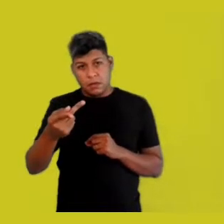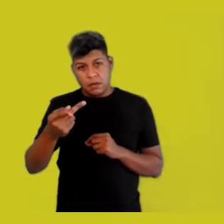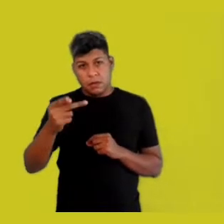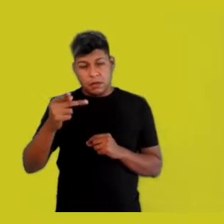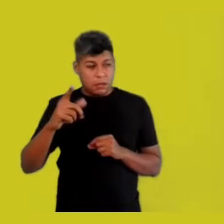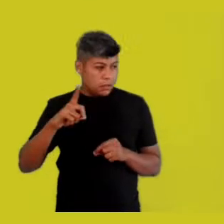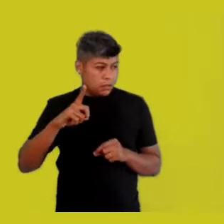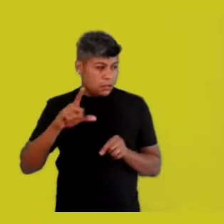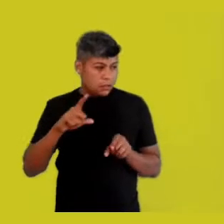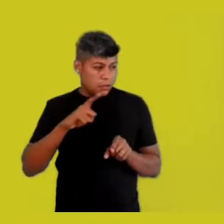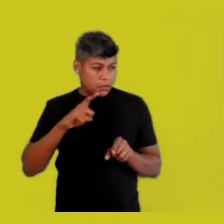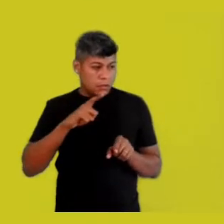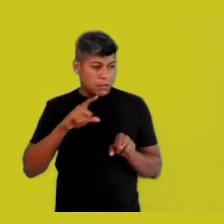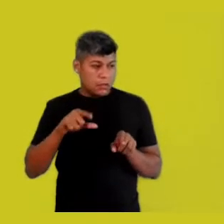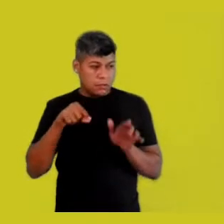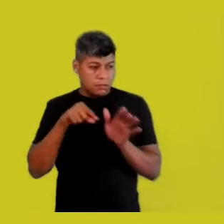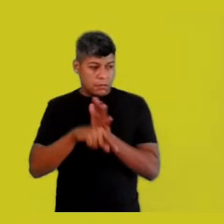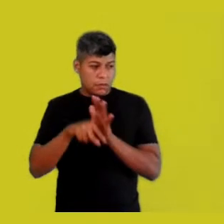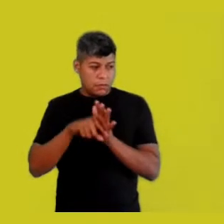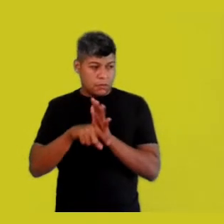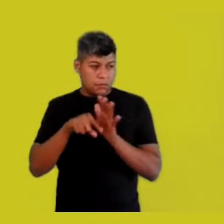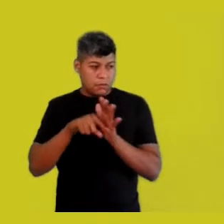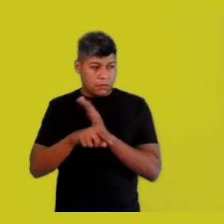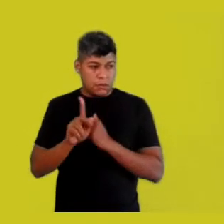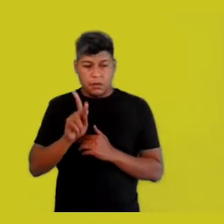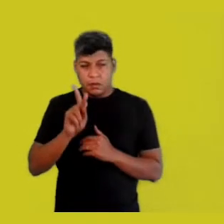in Carla’s question about the stage,